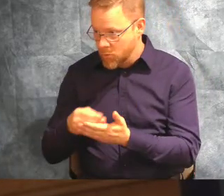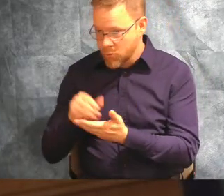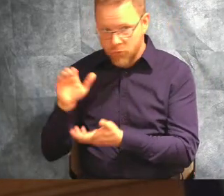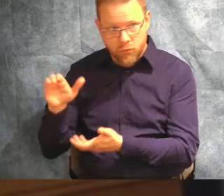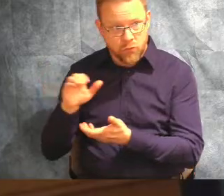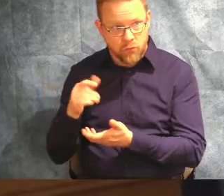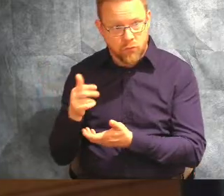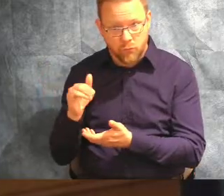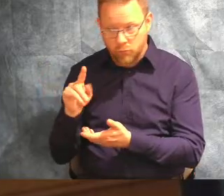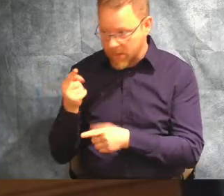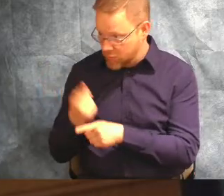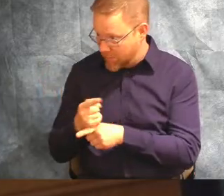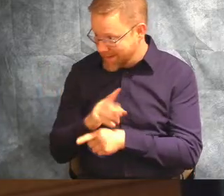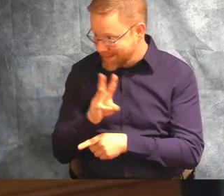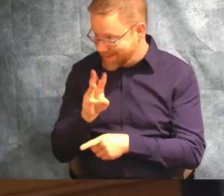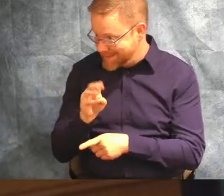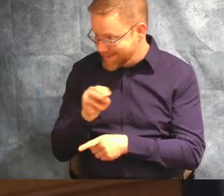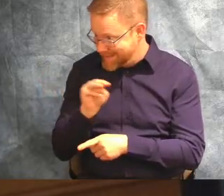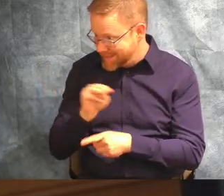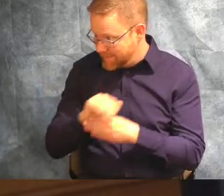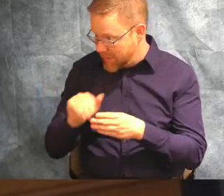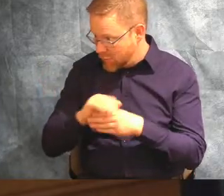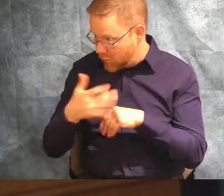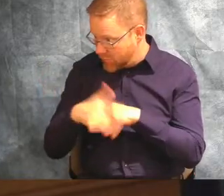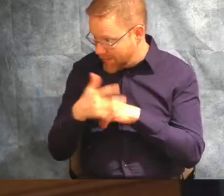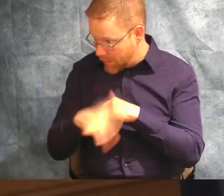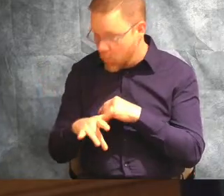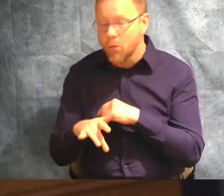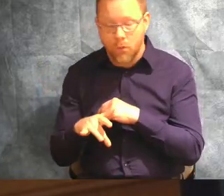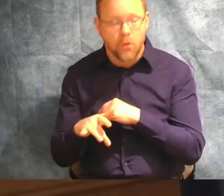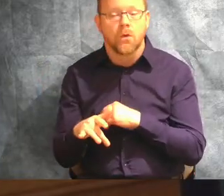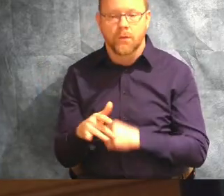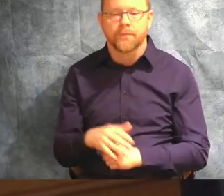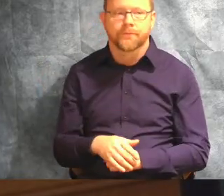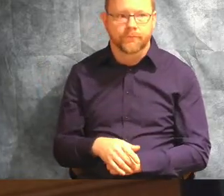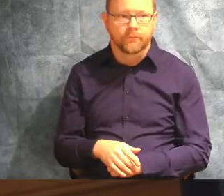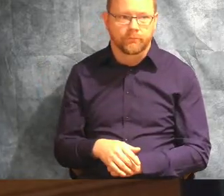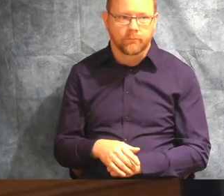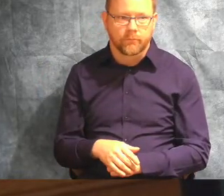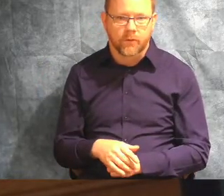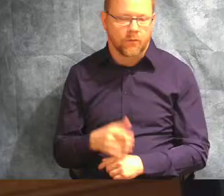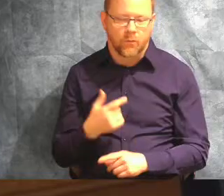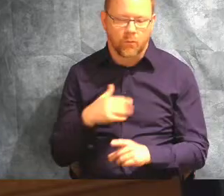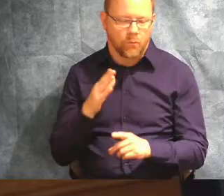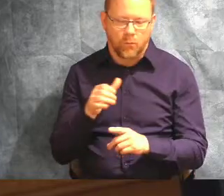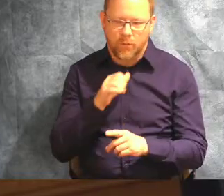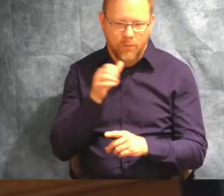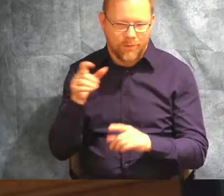$60 million worth of grants are available. And so, I'm sure we won't miss we will not miss that